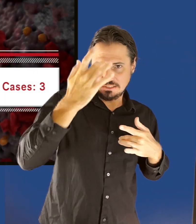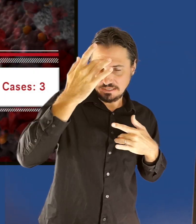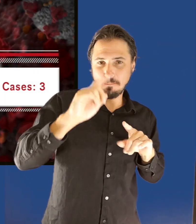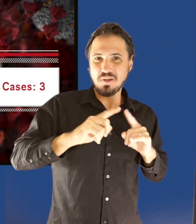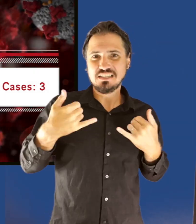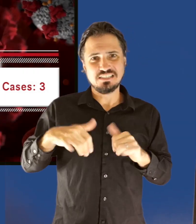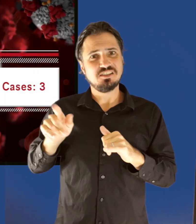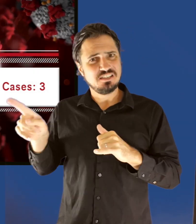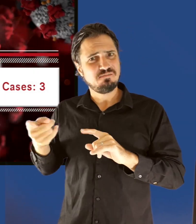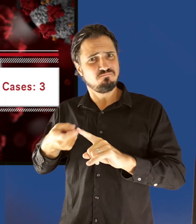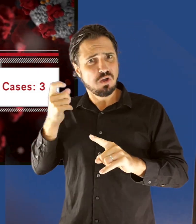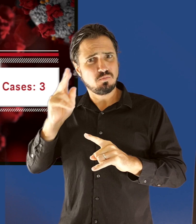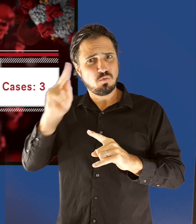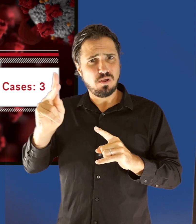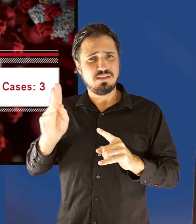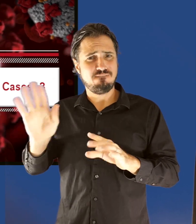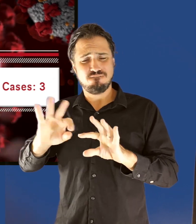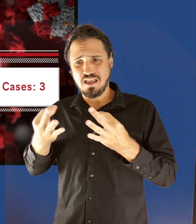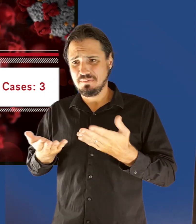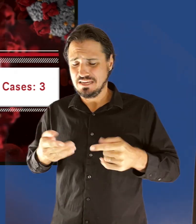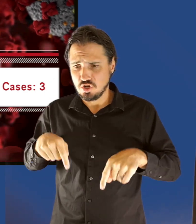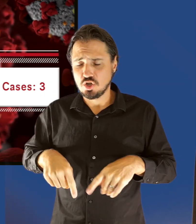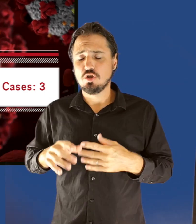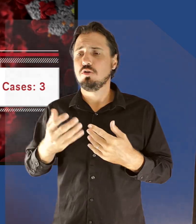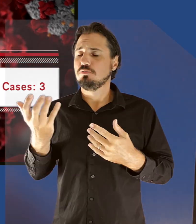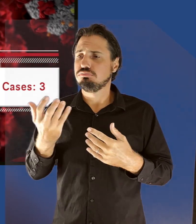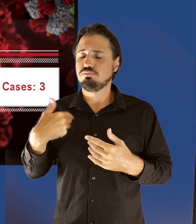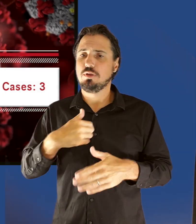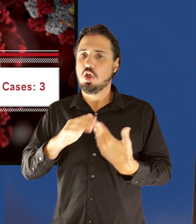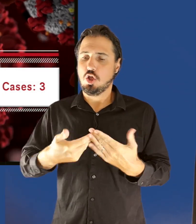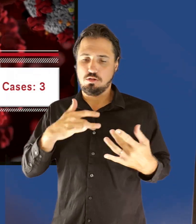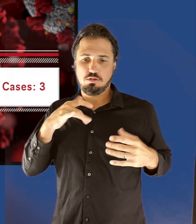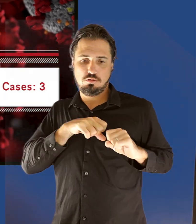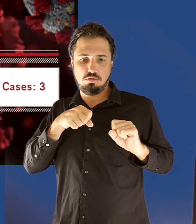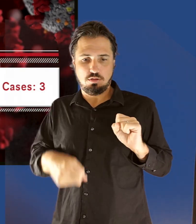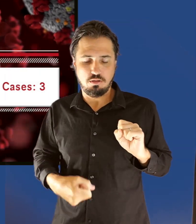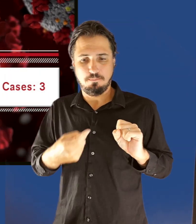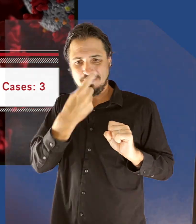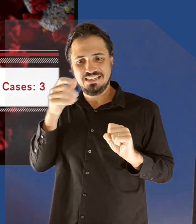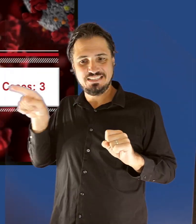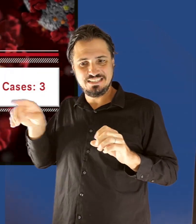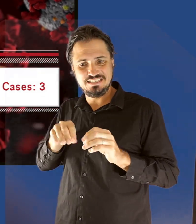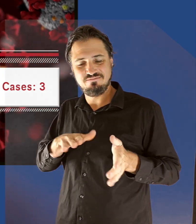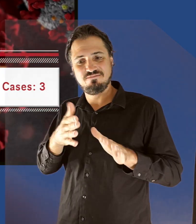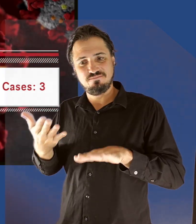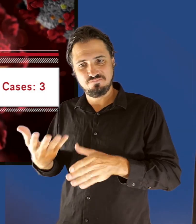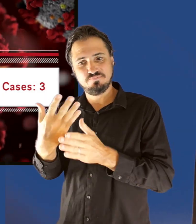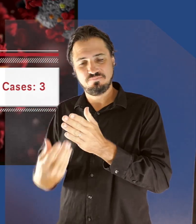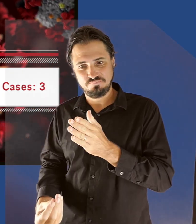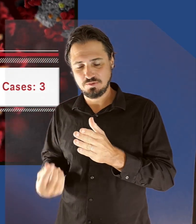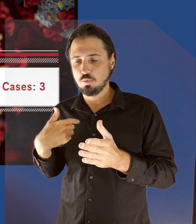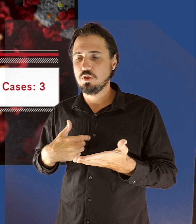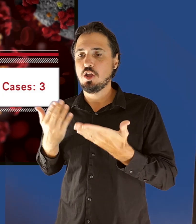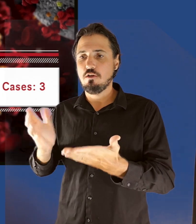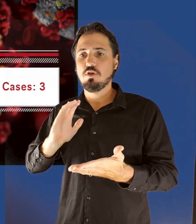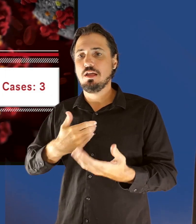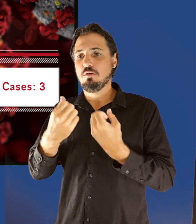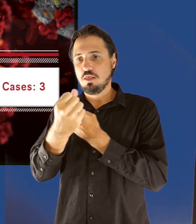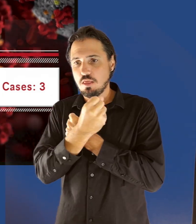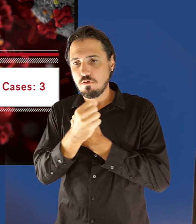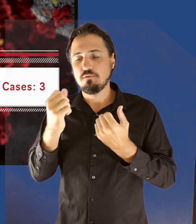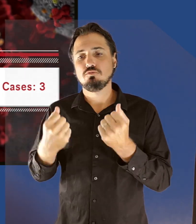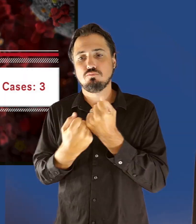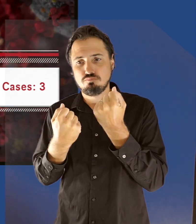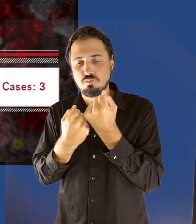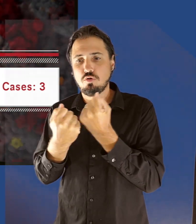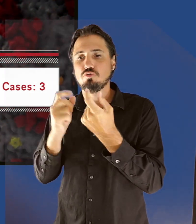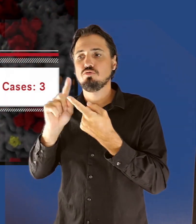and we take this news to heart. Our island shares in the heartbreak of this loss and we offer our prayers, love and support to his wife and family.